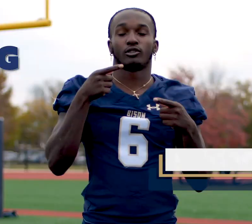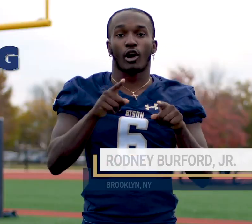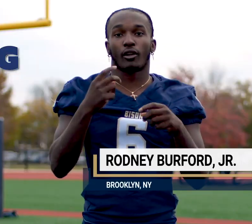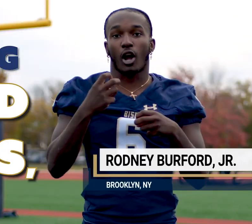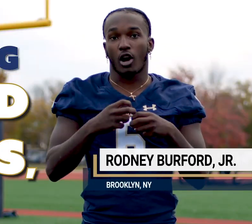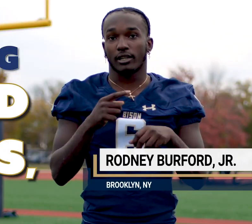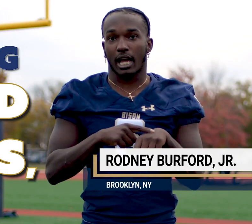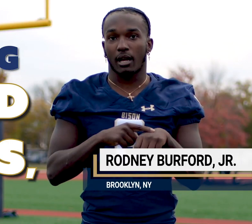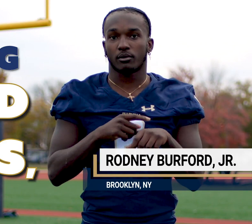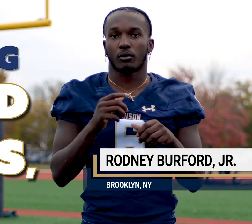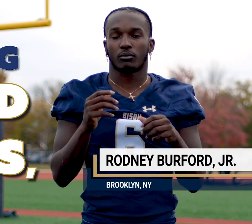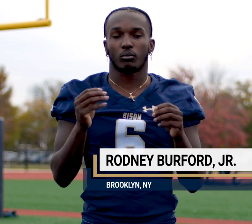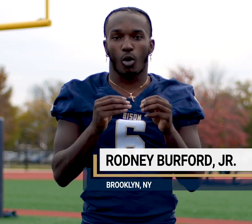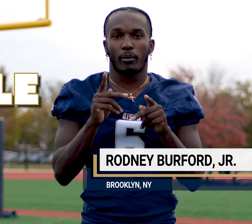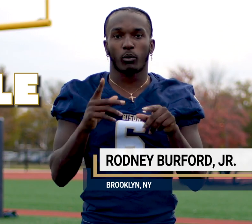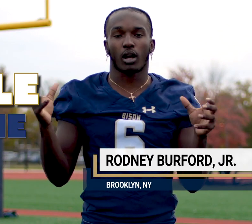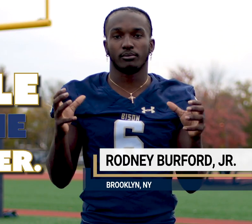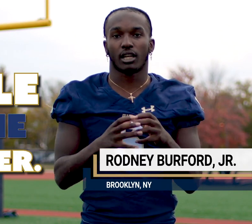During the hard times, more people come together.